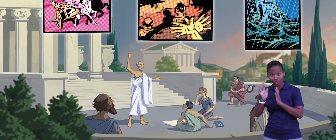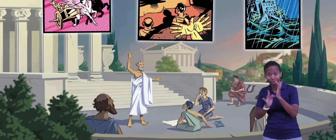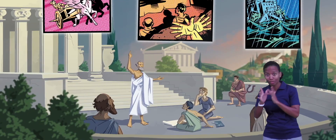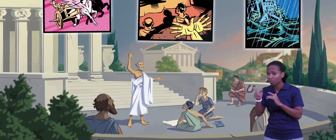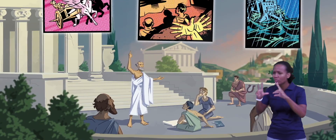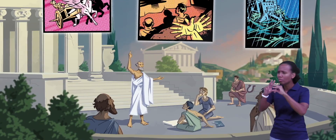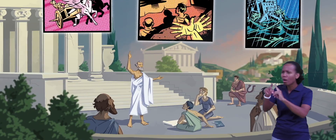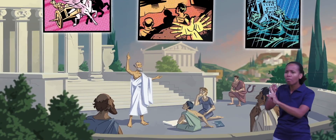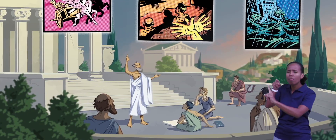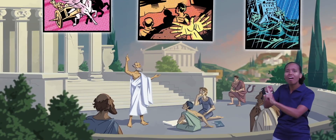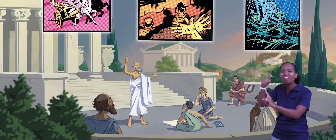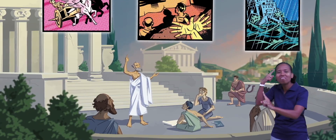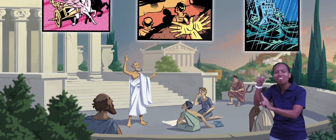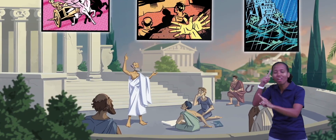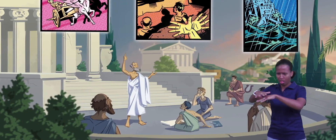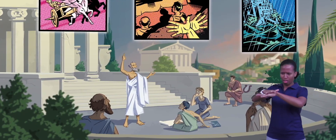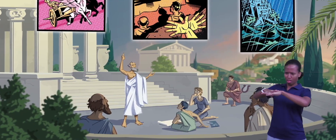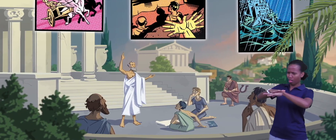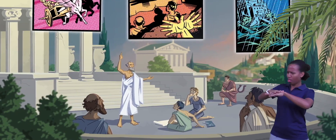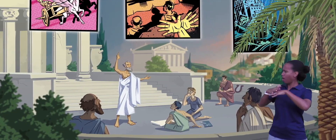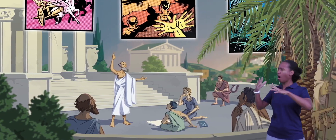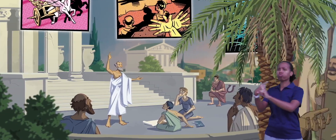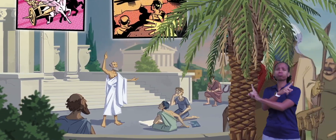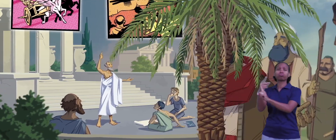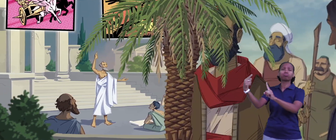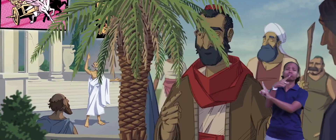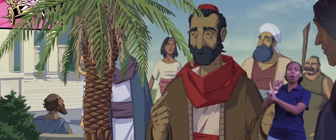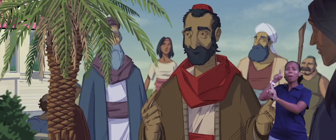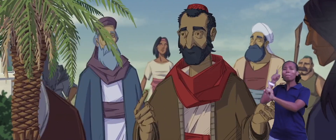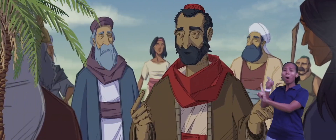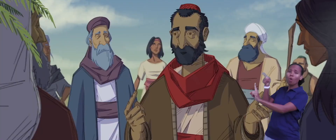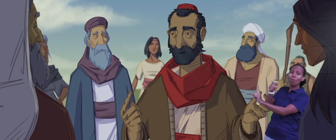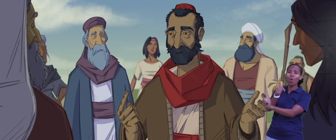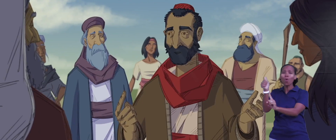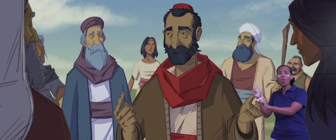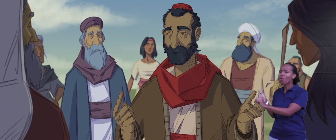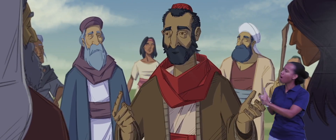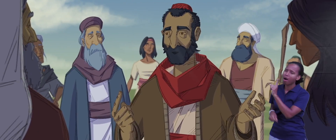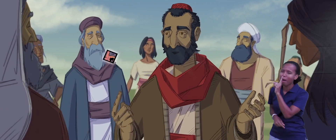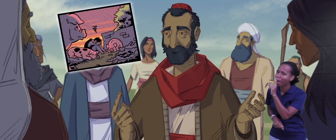Tim: But Jesus didn’t use his parables to teach abstract religious or moral ideals.